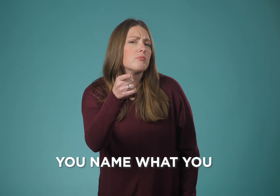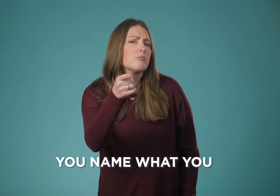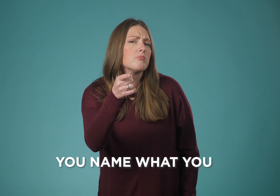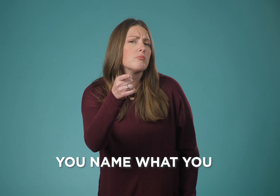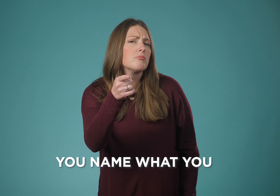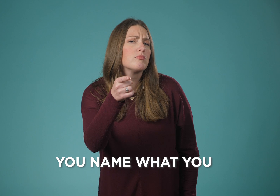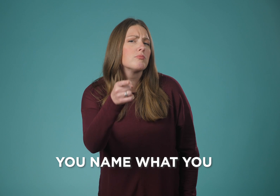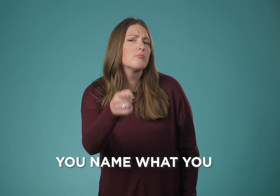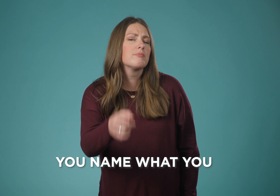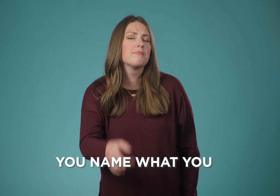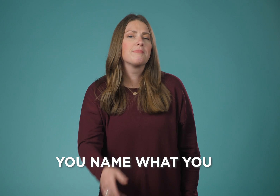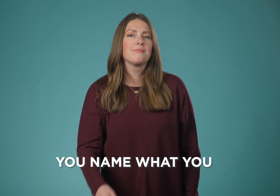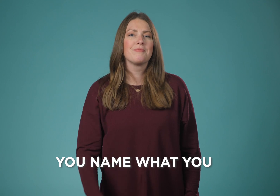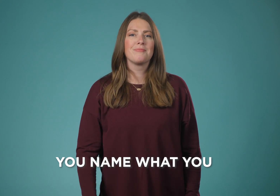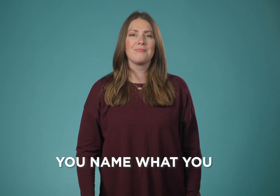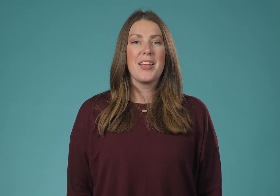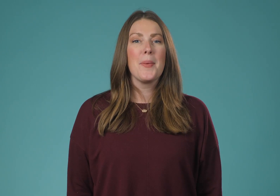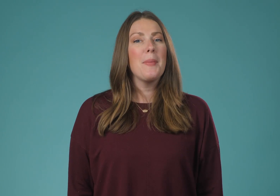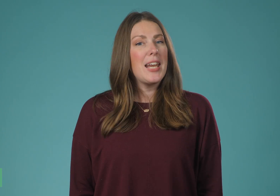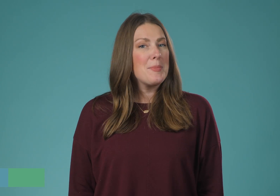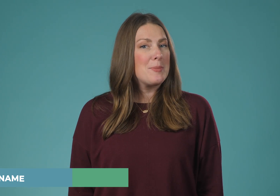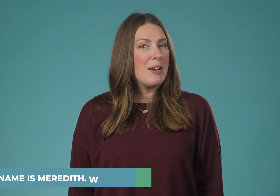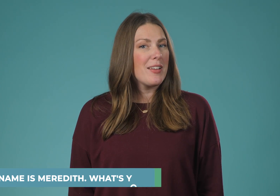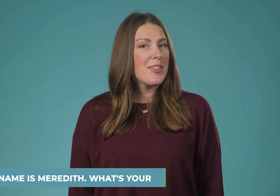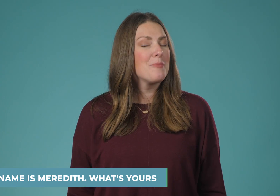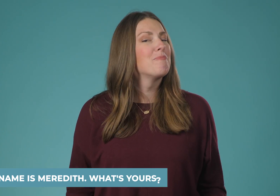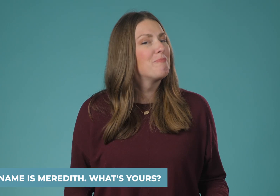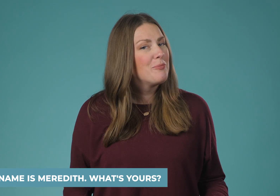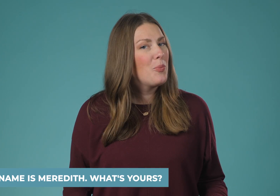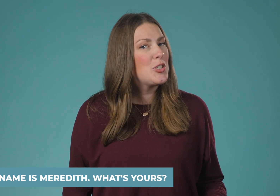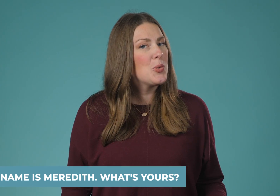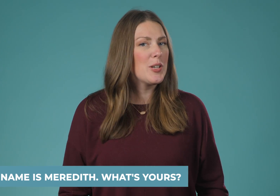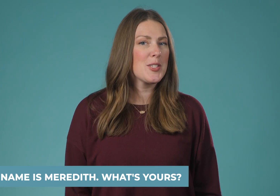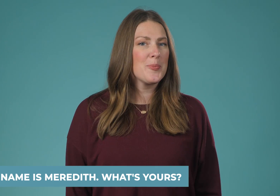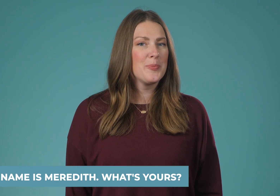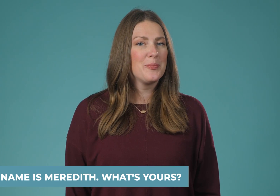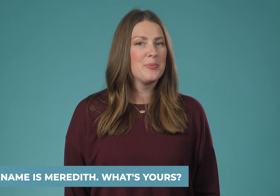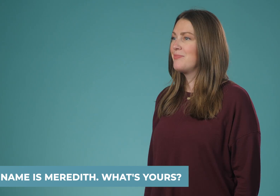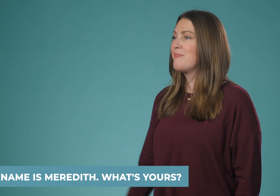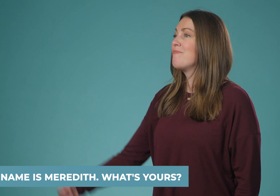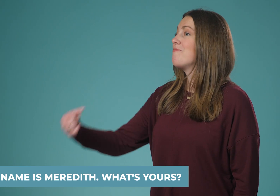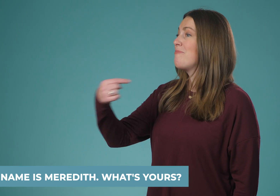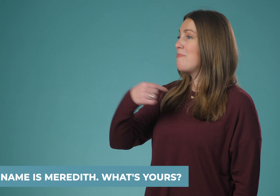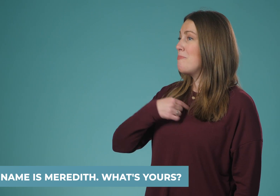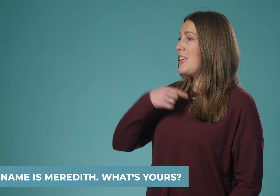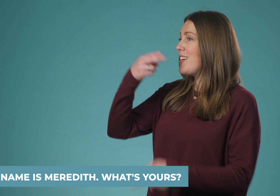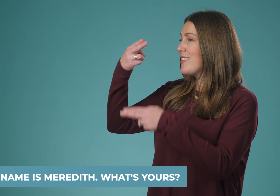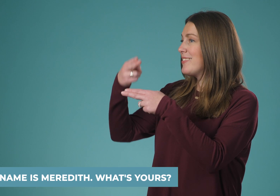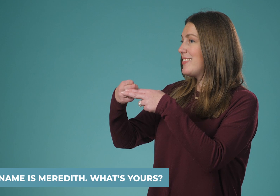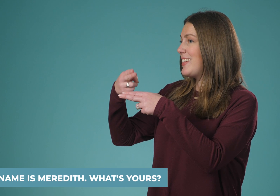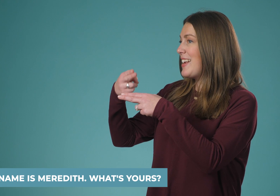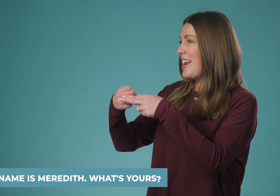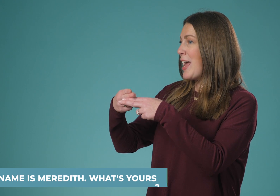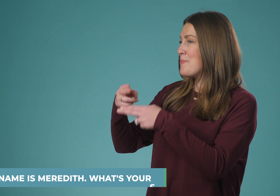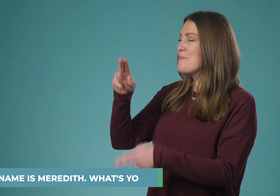My name is Meredith, what's yours?' 'Me name